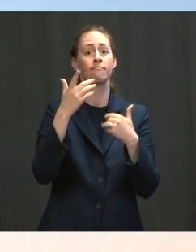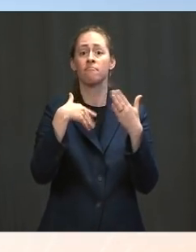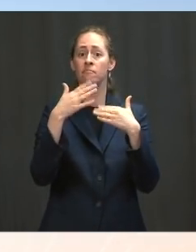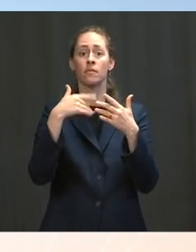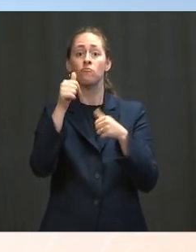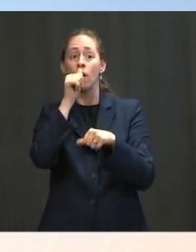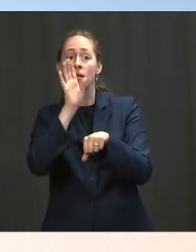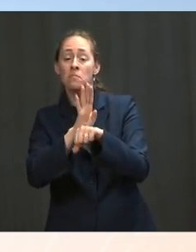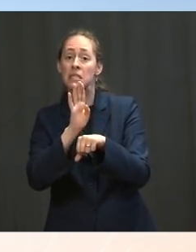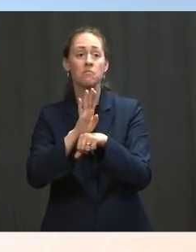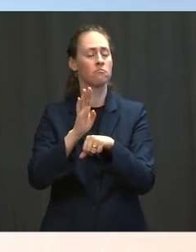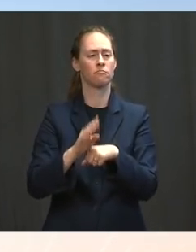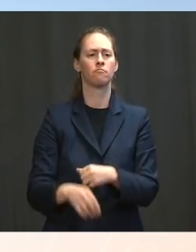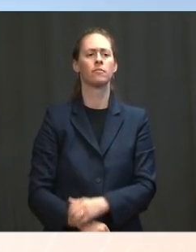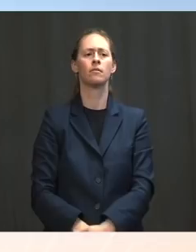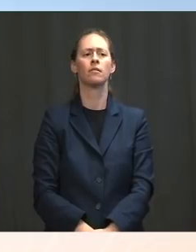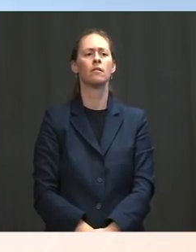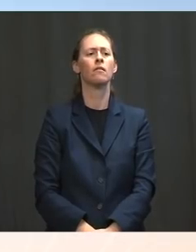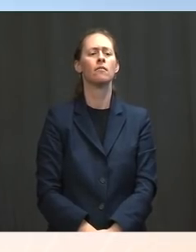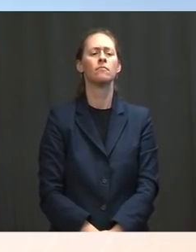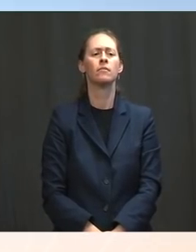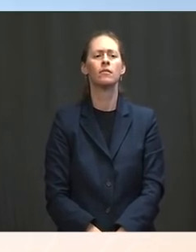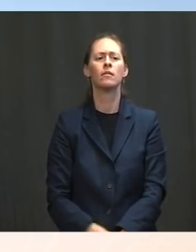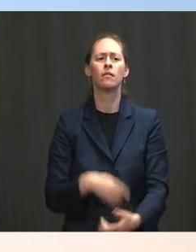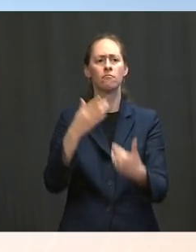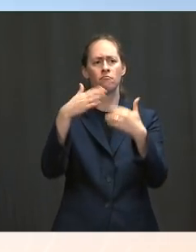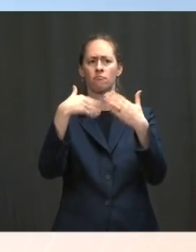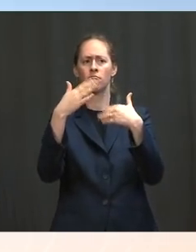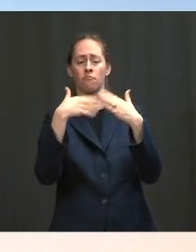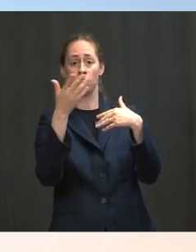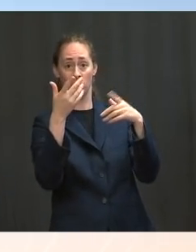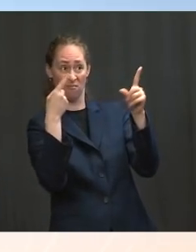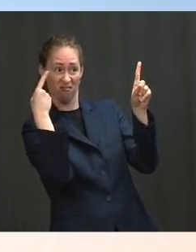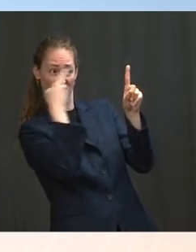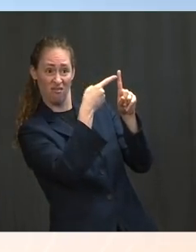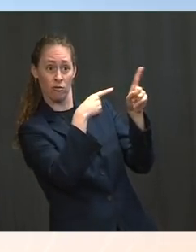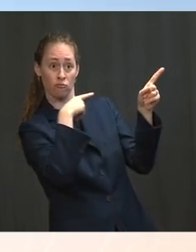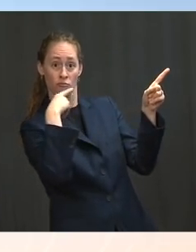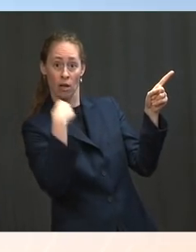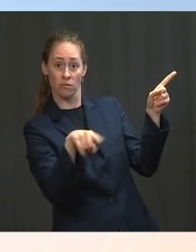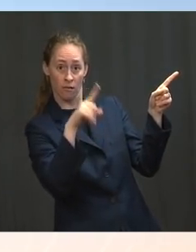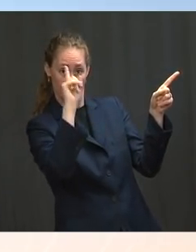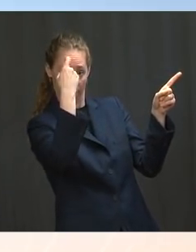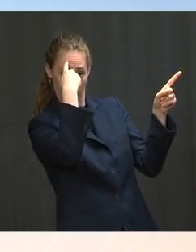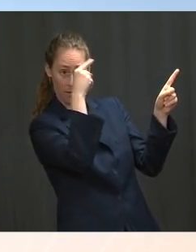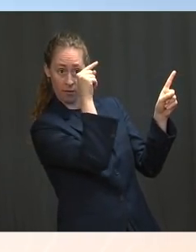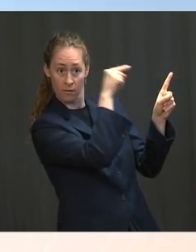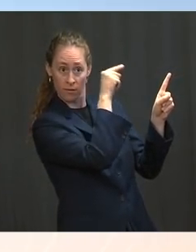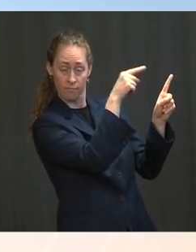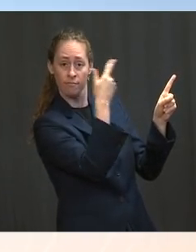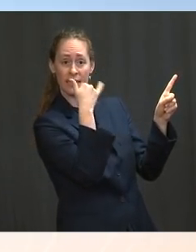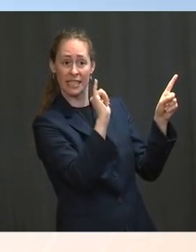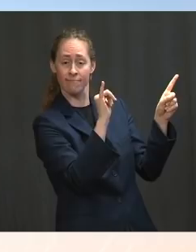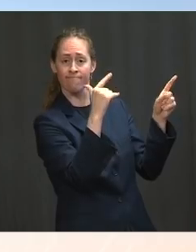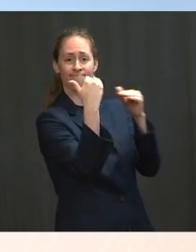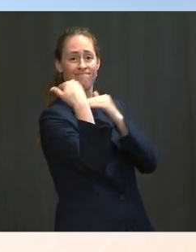even without the engagement of the Russian government, they still have a responsibility. That continues to be the President's view and the administration's view.